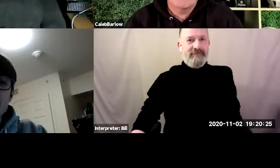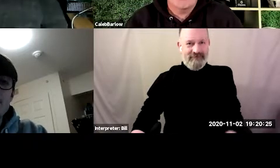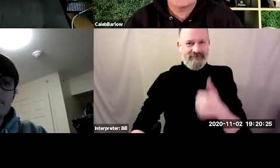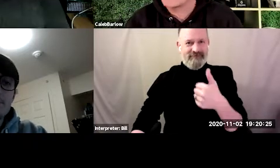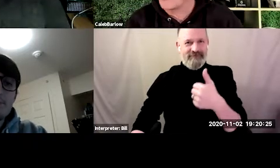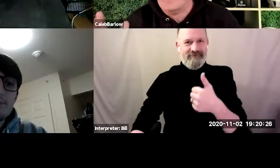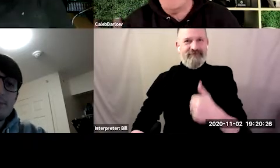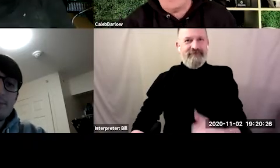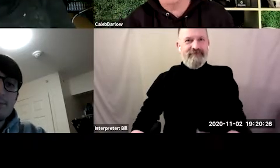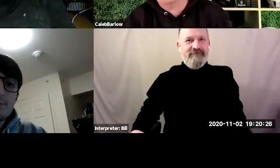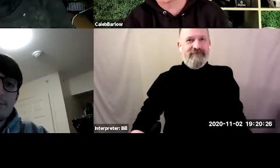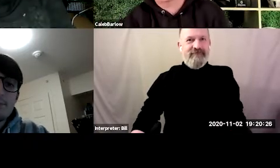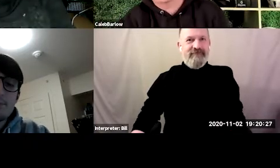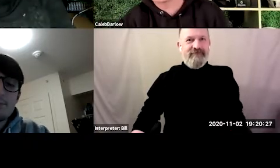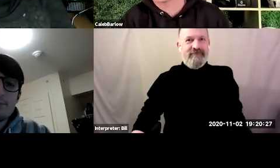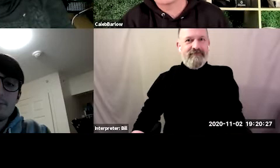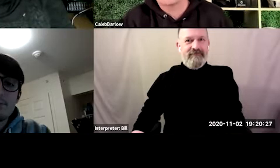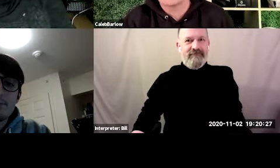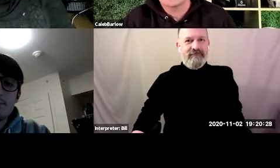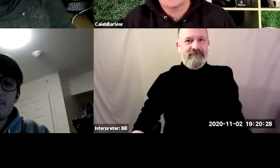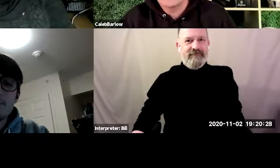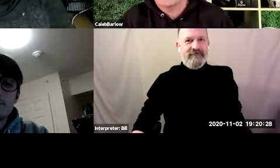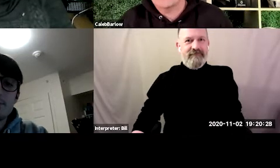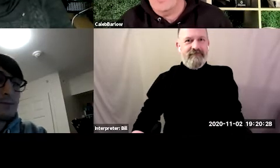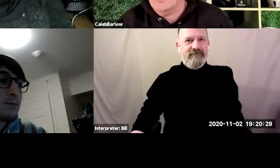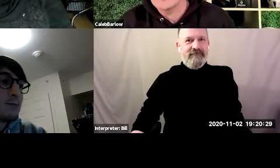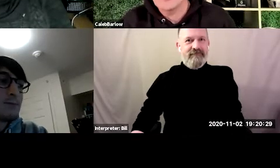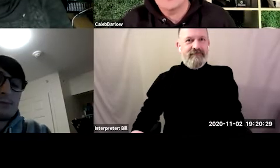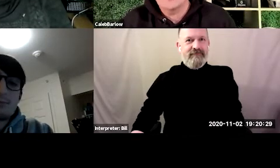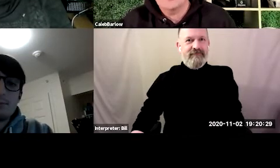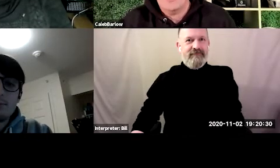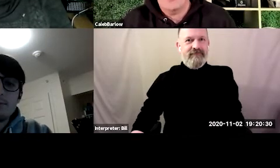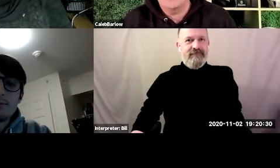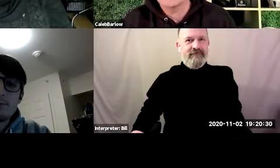basically what we have happening. And this started with Universal health systems, about